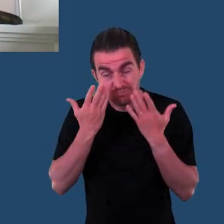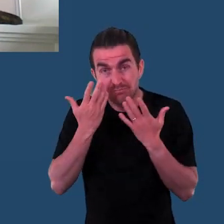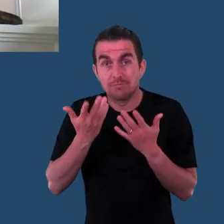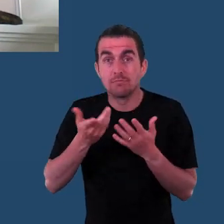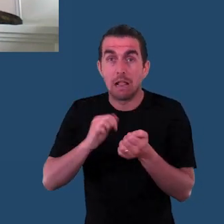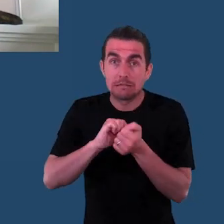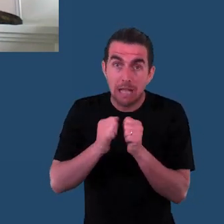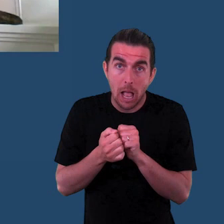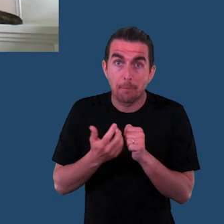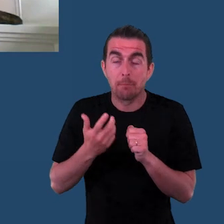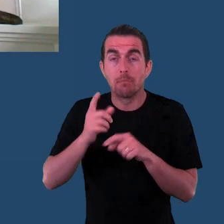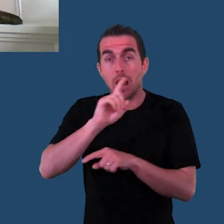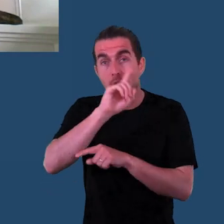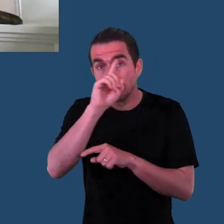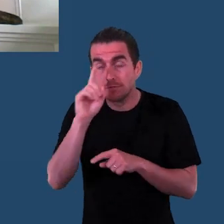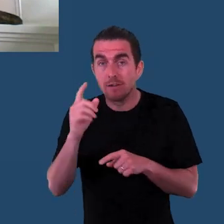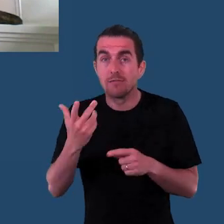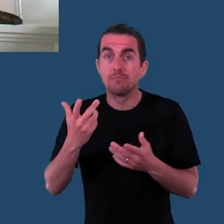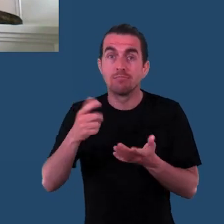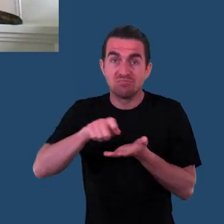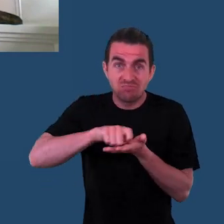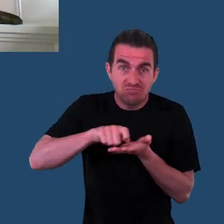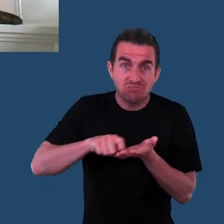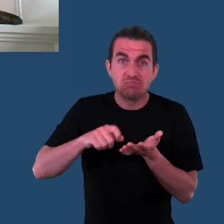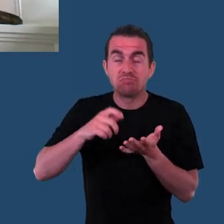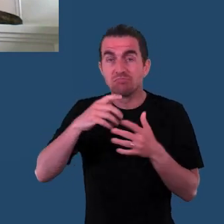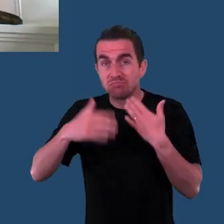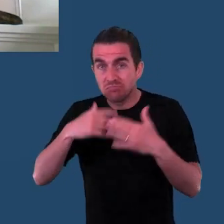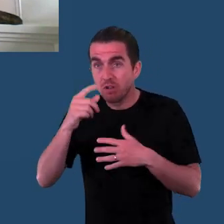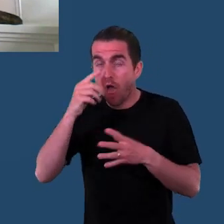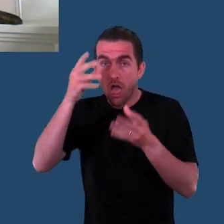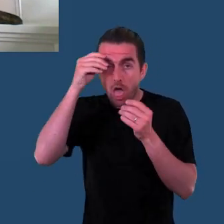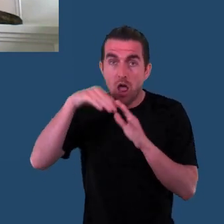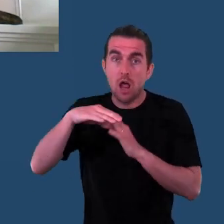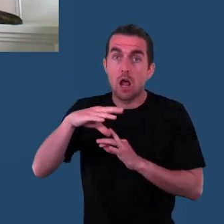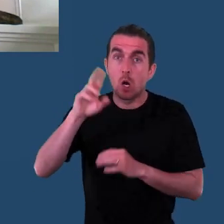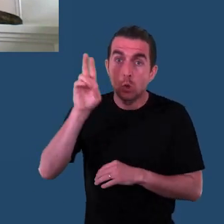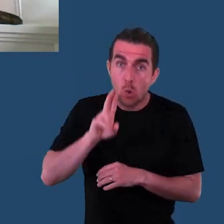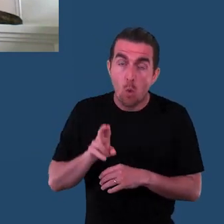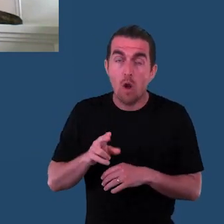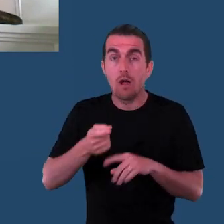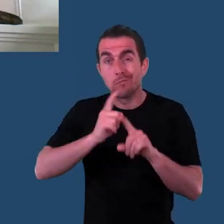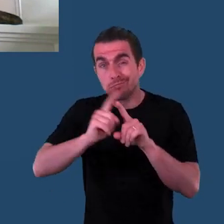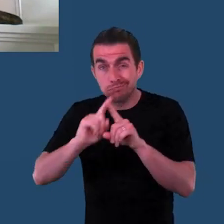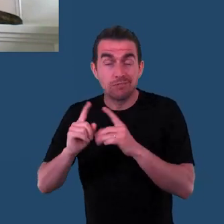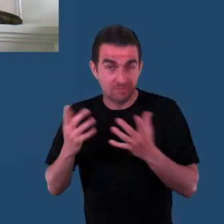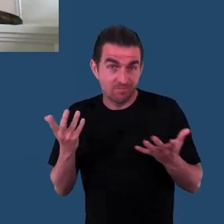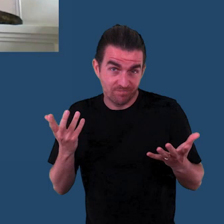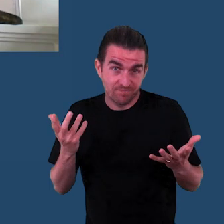Some exams and later things you can learn in school that would be good for a